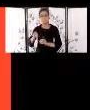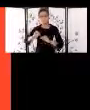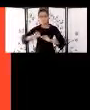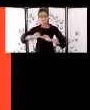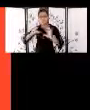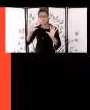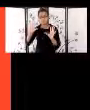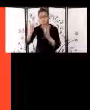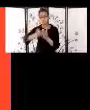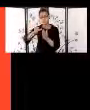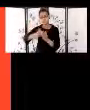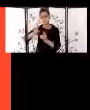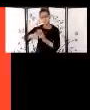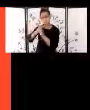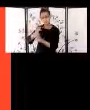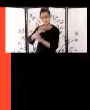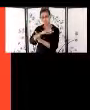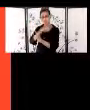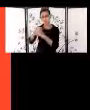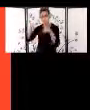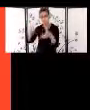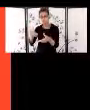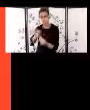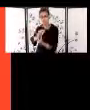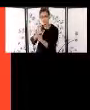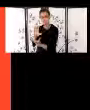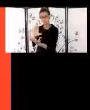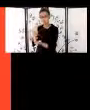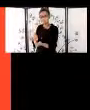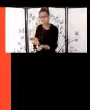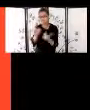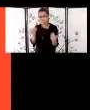approach, that is unique and distinct from your own individual practice.